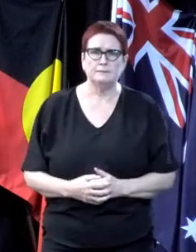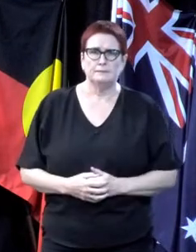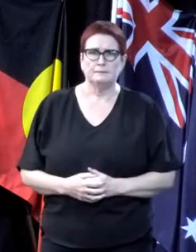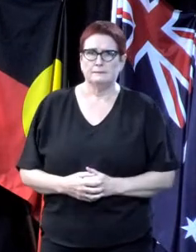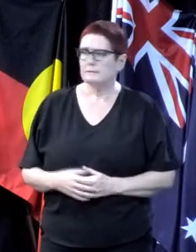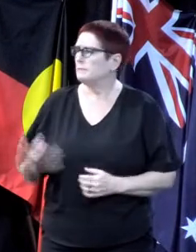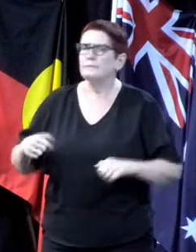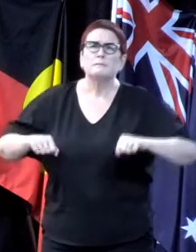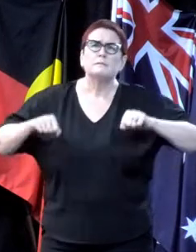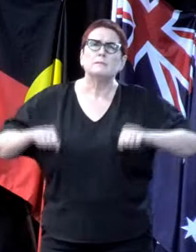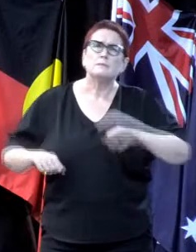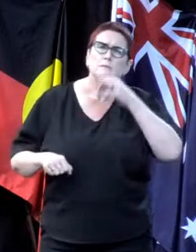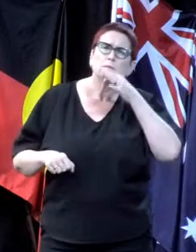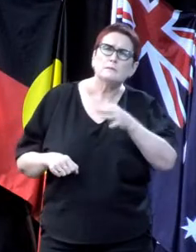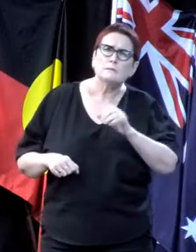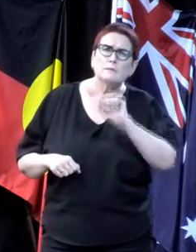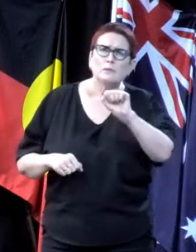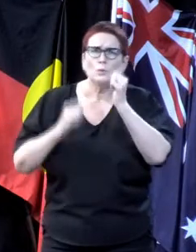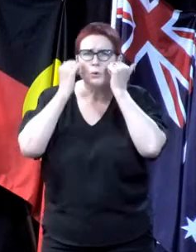Is the effect of your evidence that each of you,